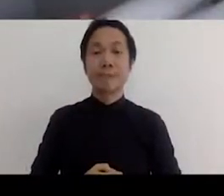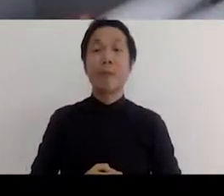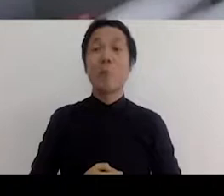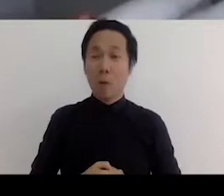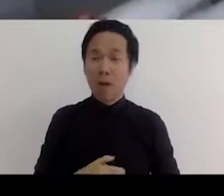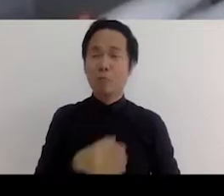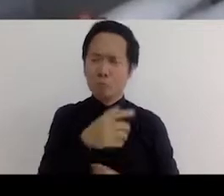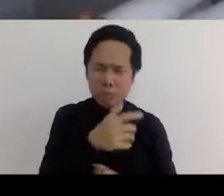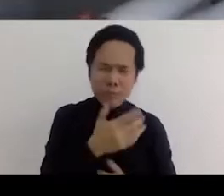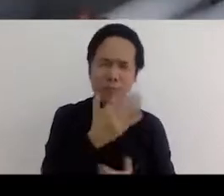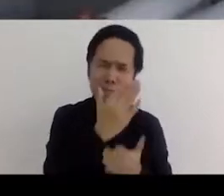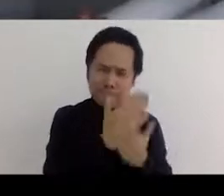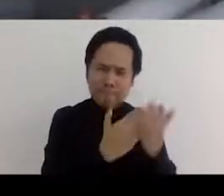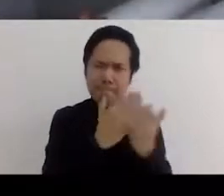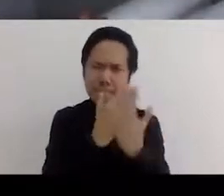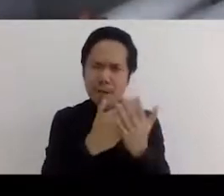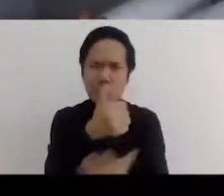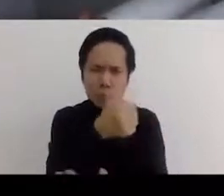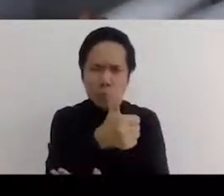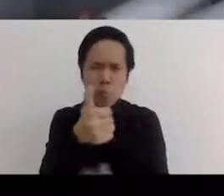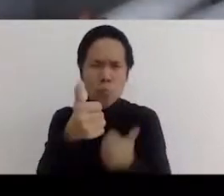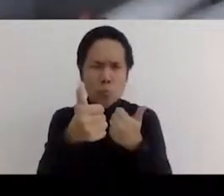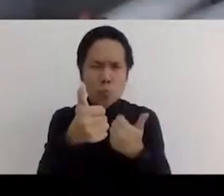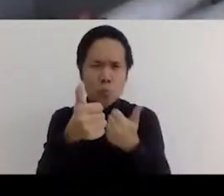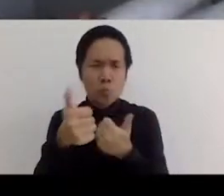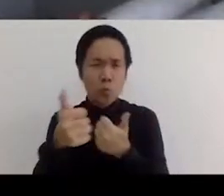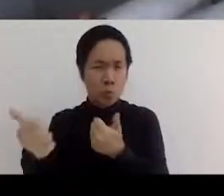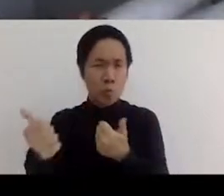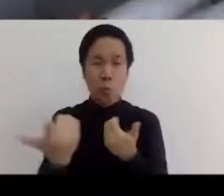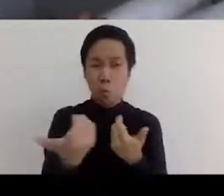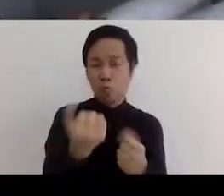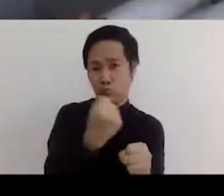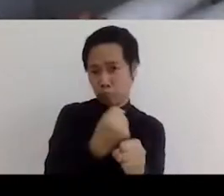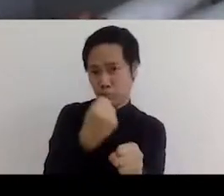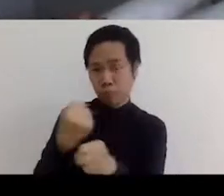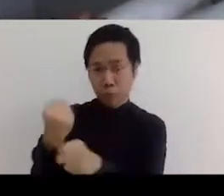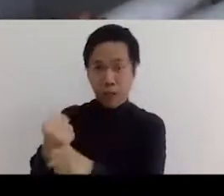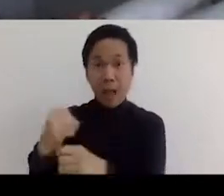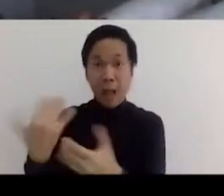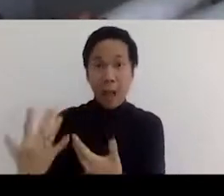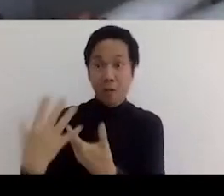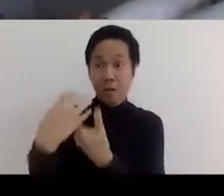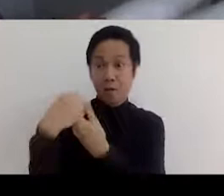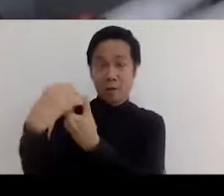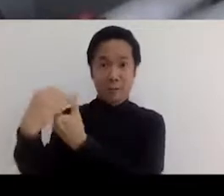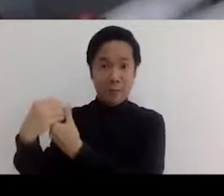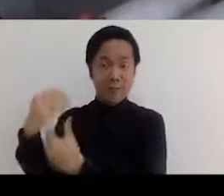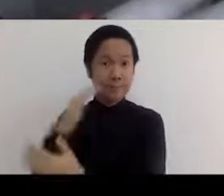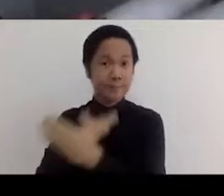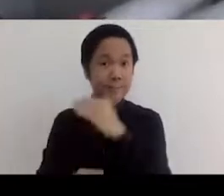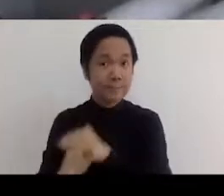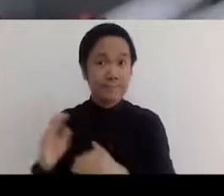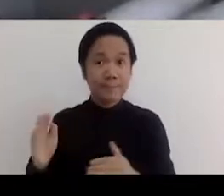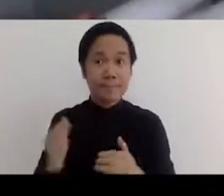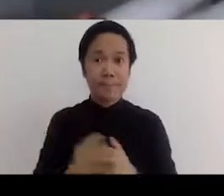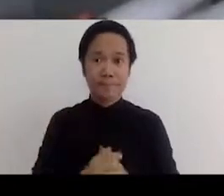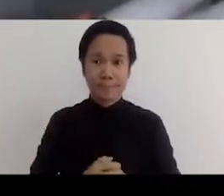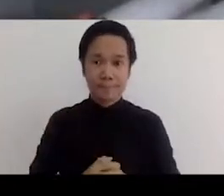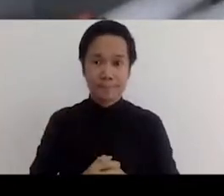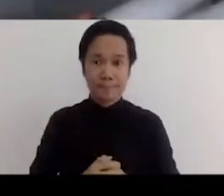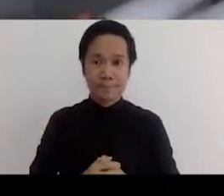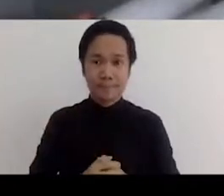for how together we can work towards a road map or it represents a road map for how we can achieve that.